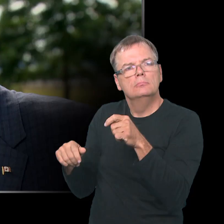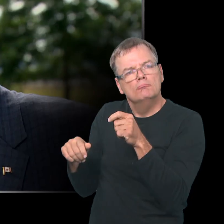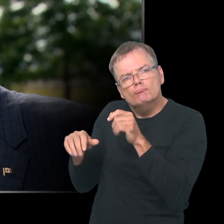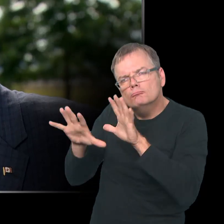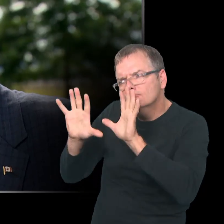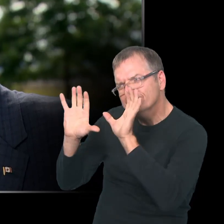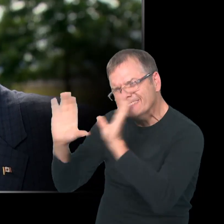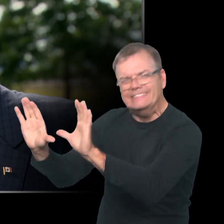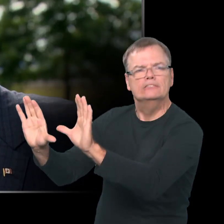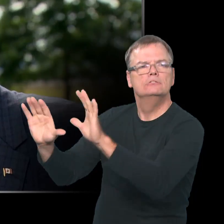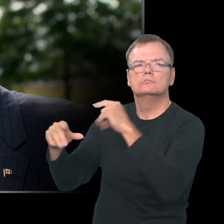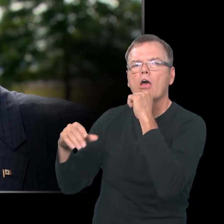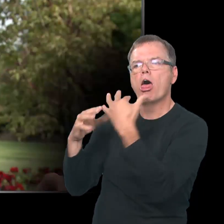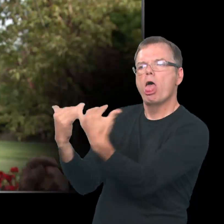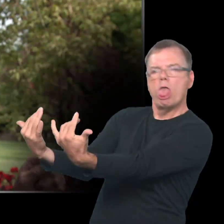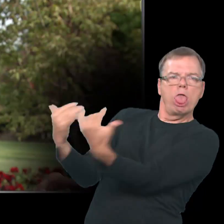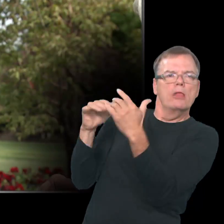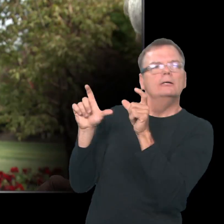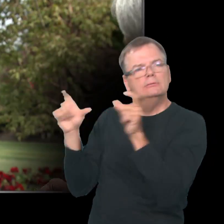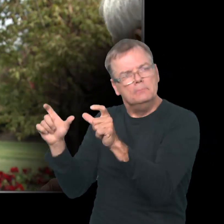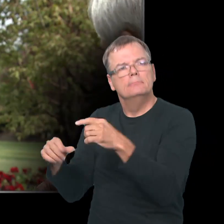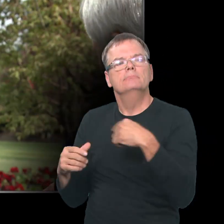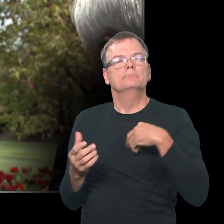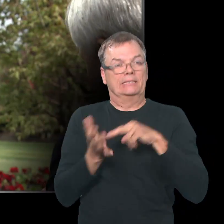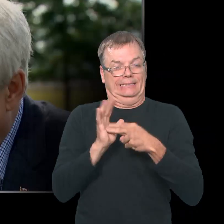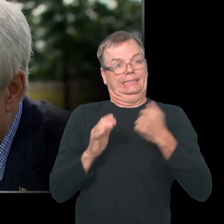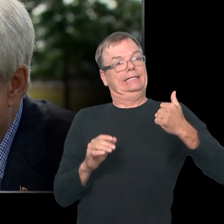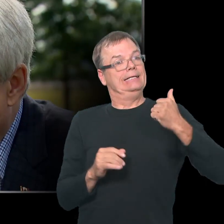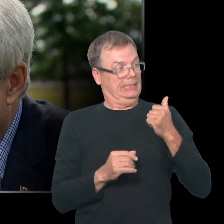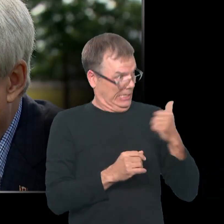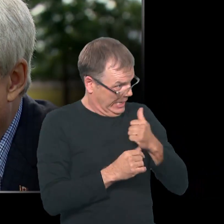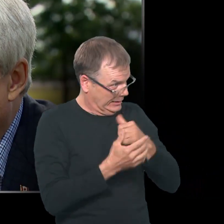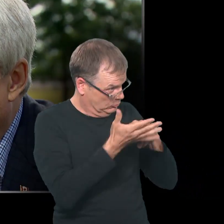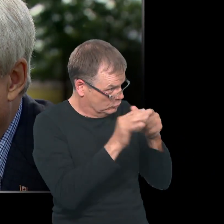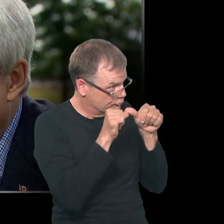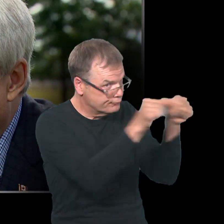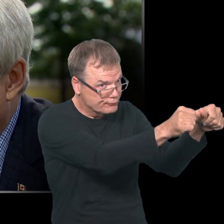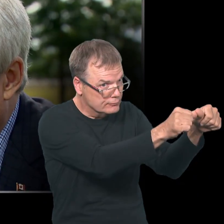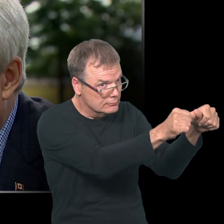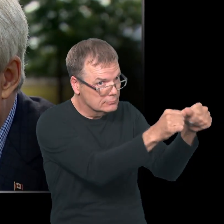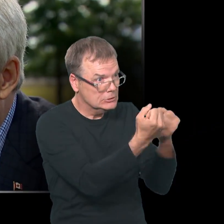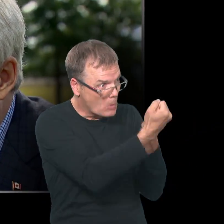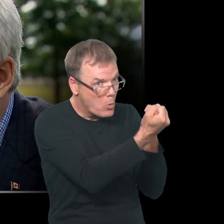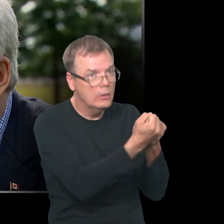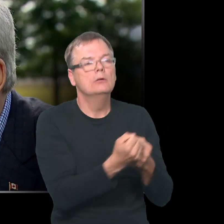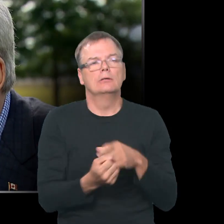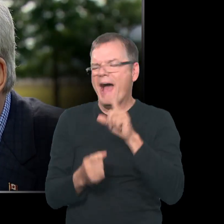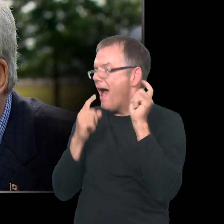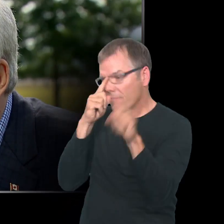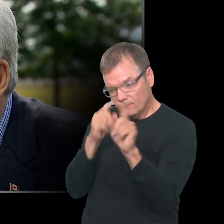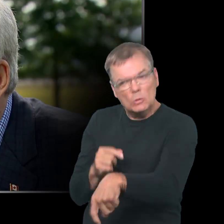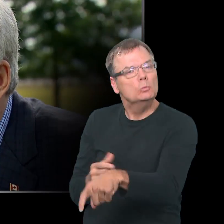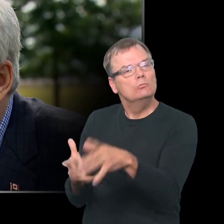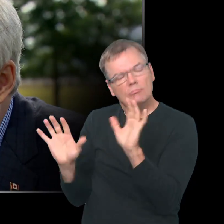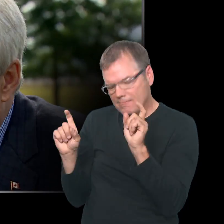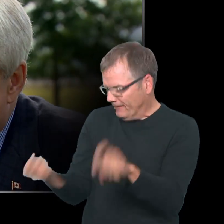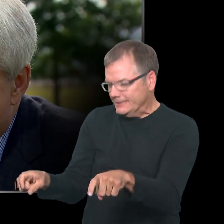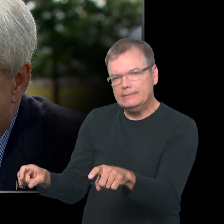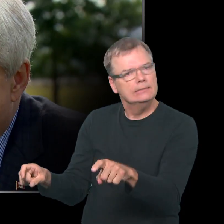of the ground forces in the region, that we keep this organization on the defensive. So we're in for the long haul? We have to be in for the long haul.